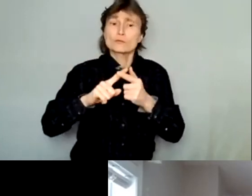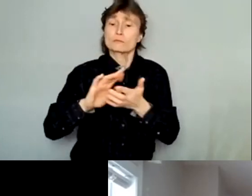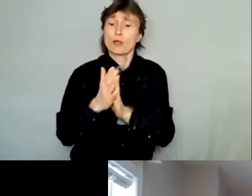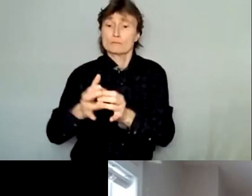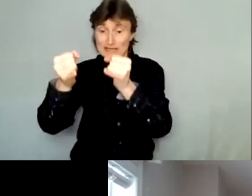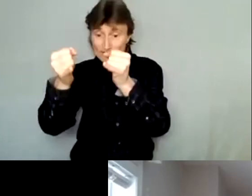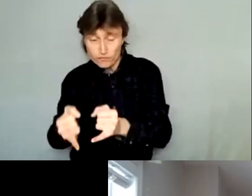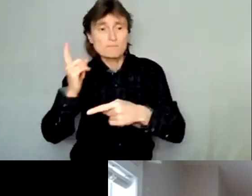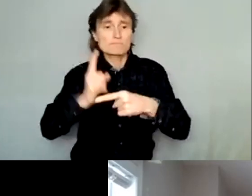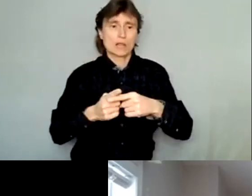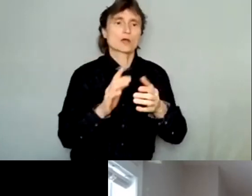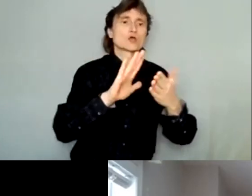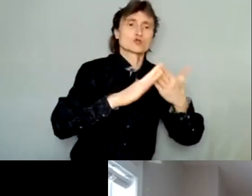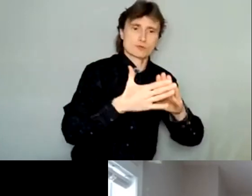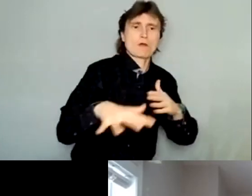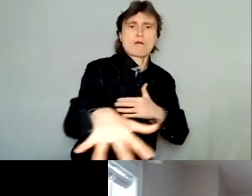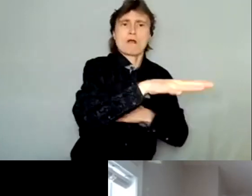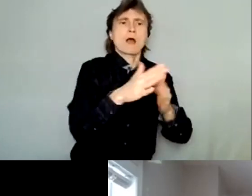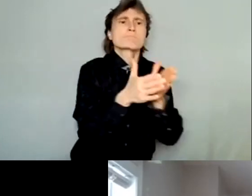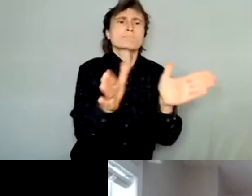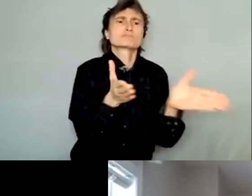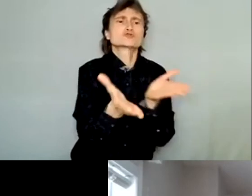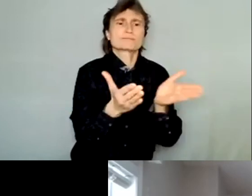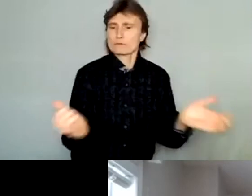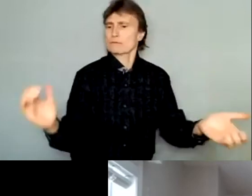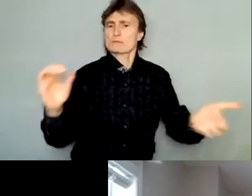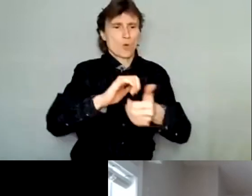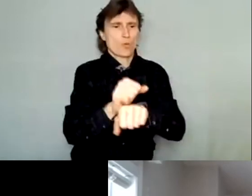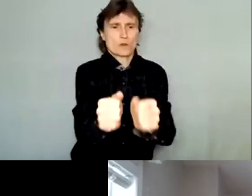So stay tuned for more news about that. And again, thank you very much.